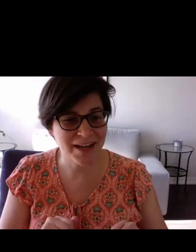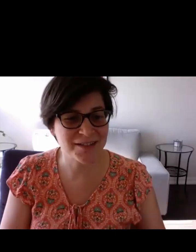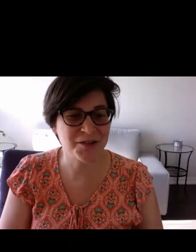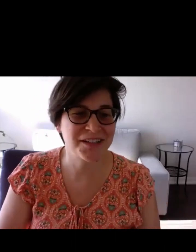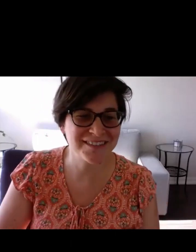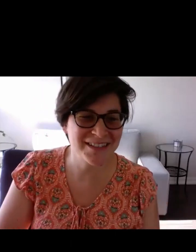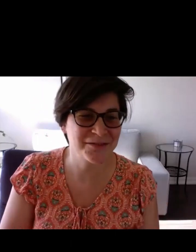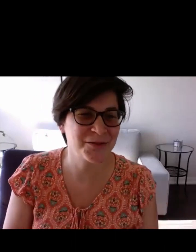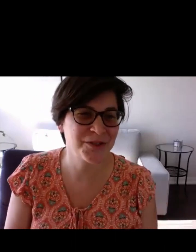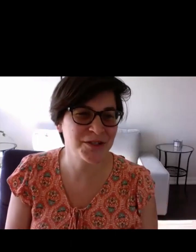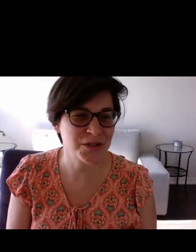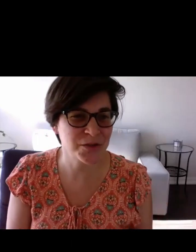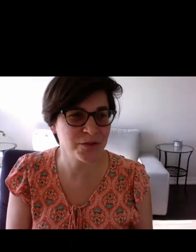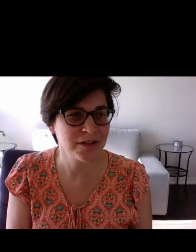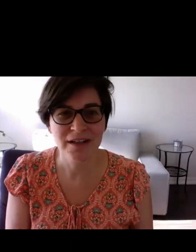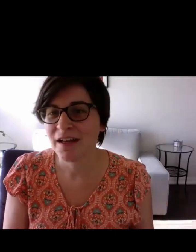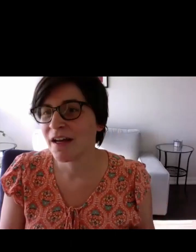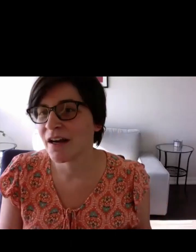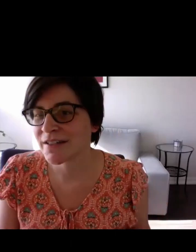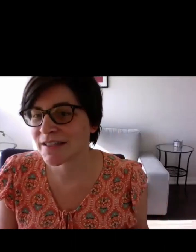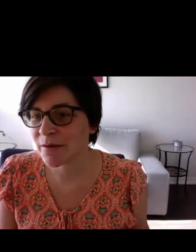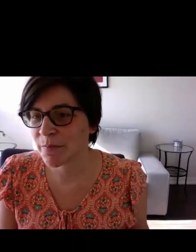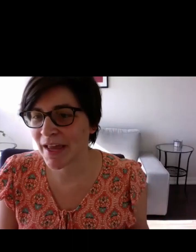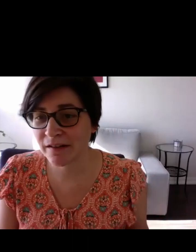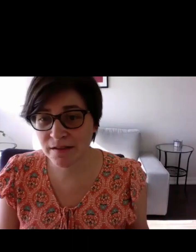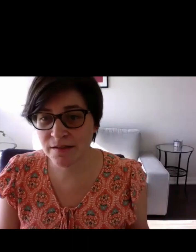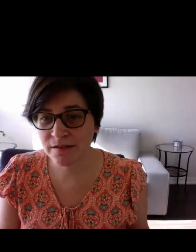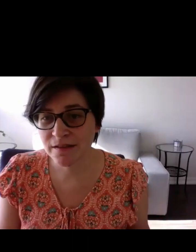I can start yielding the floor to our esteemed panelists.